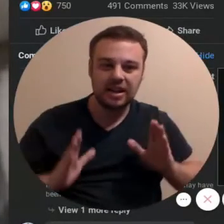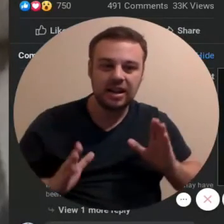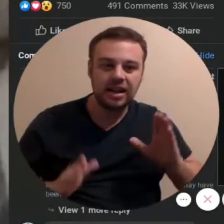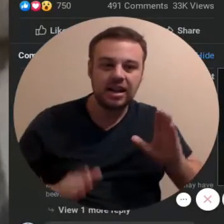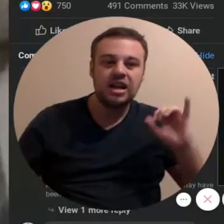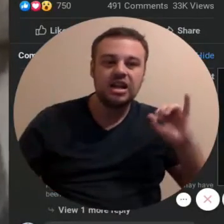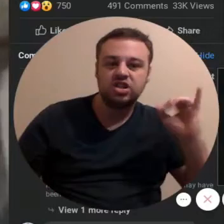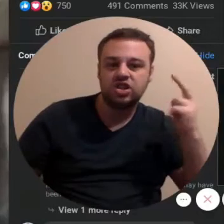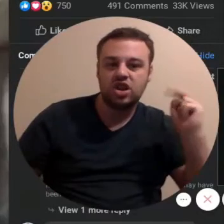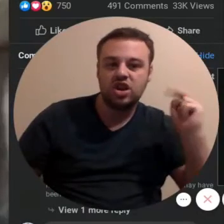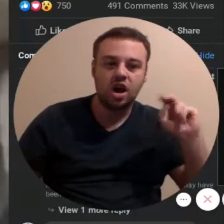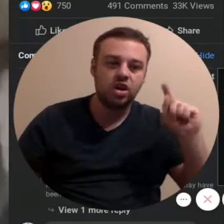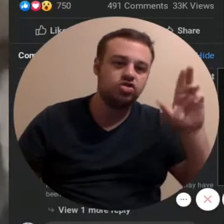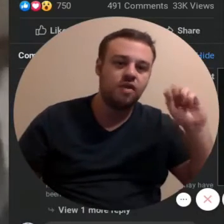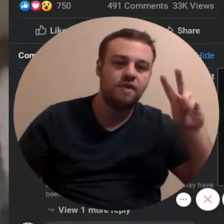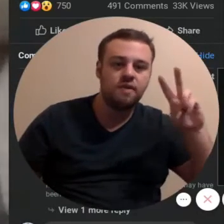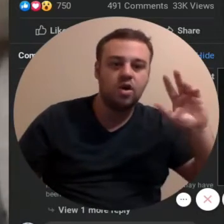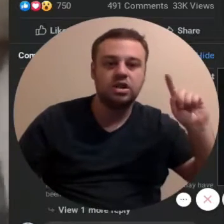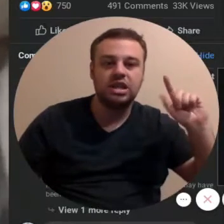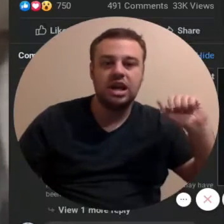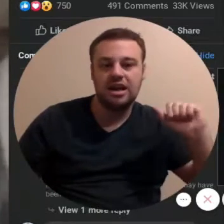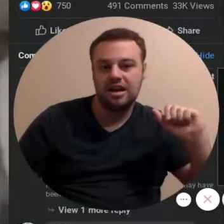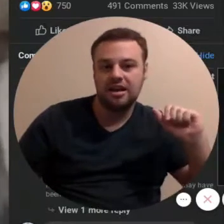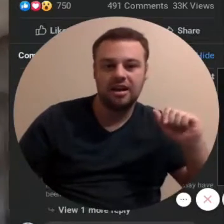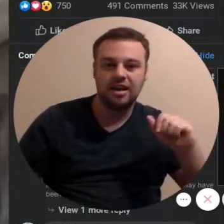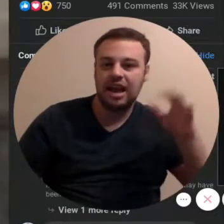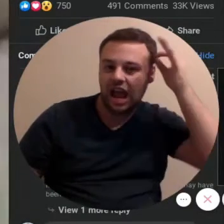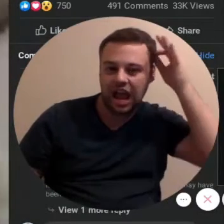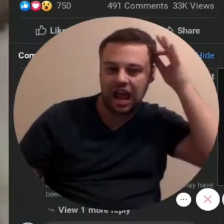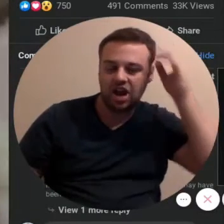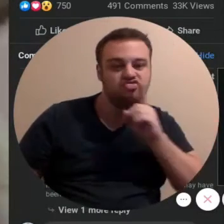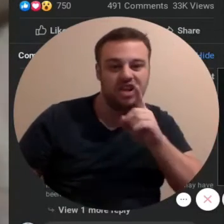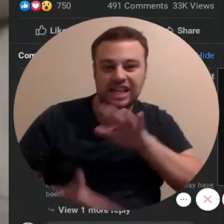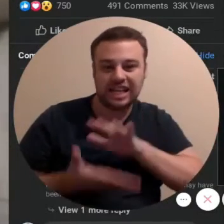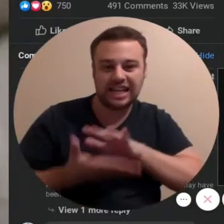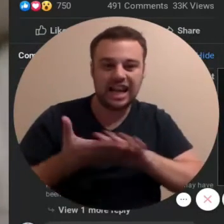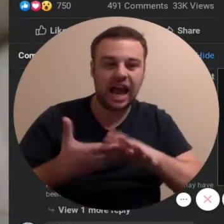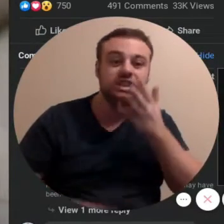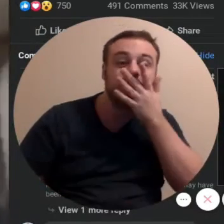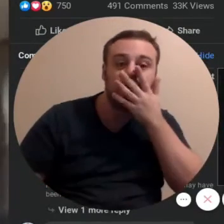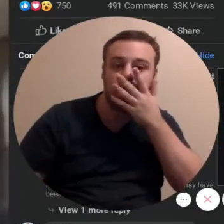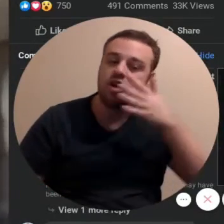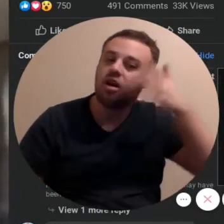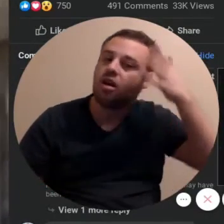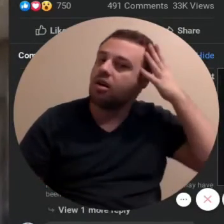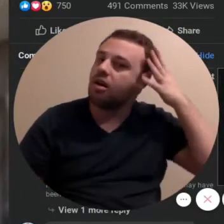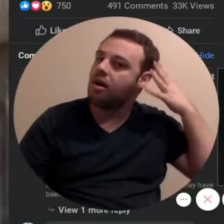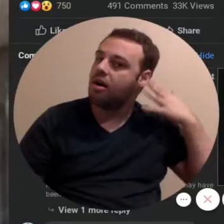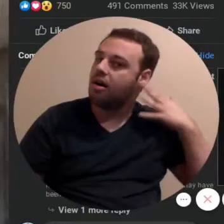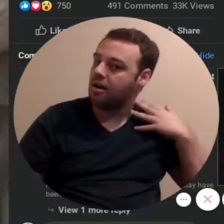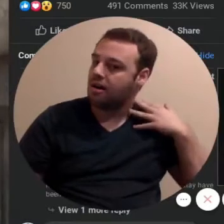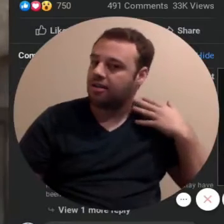Pedro with a pompadour. Nice ombre... Julie: Yeah, he likes that better than the carrot for sure.